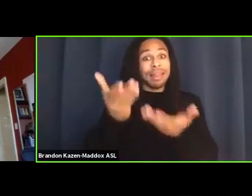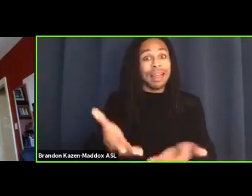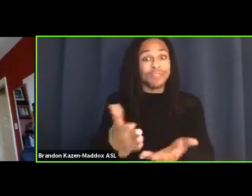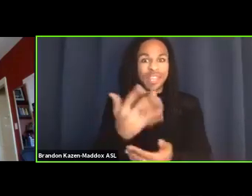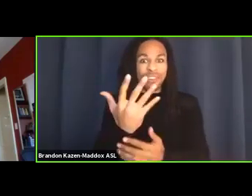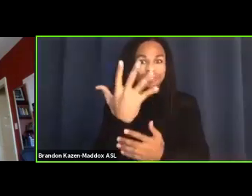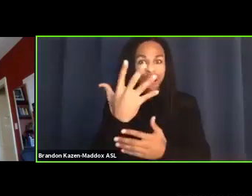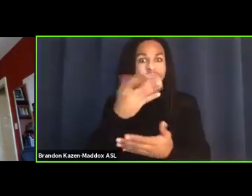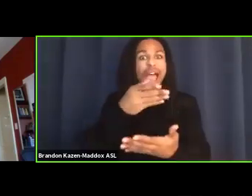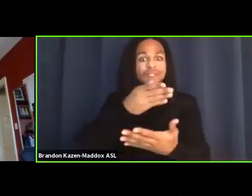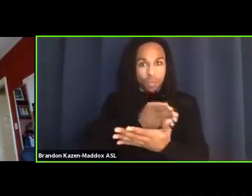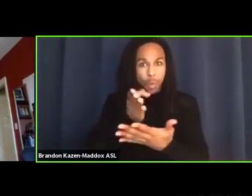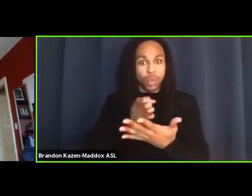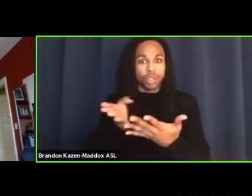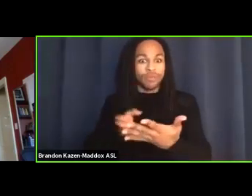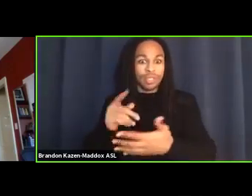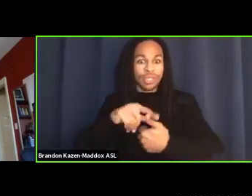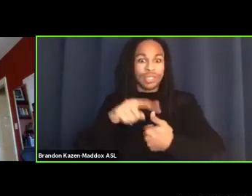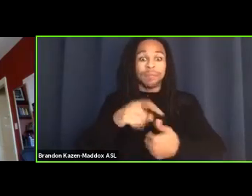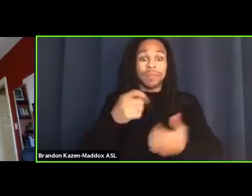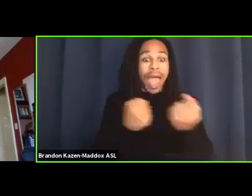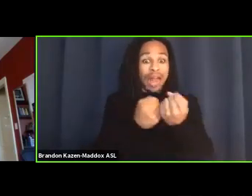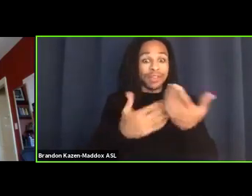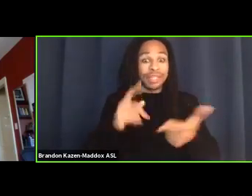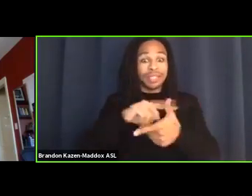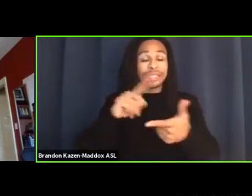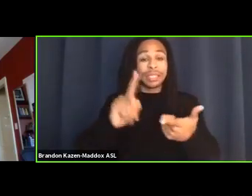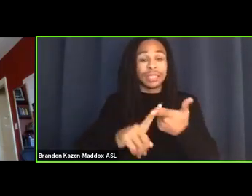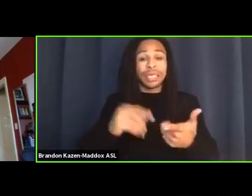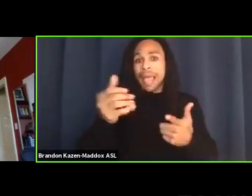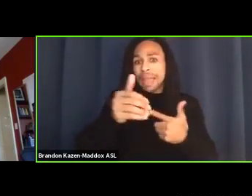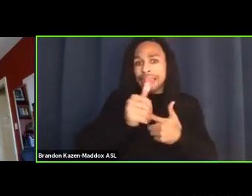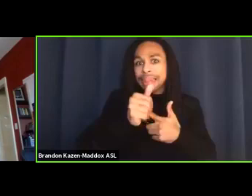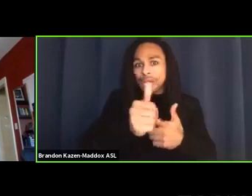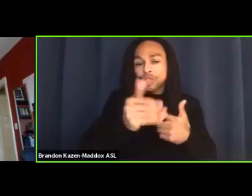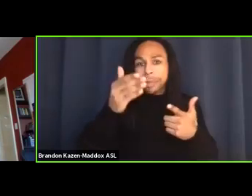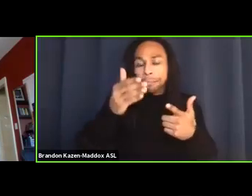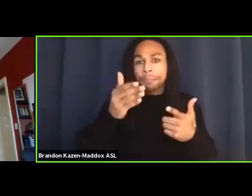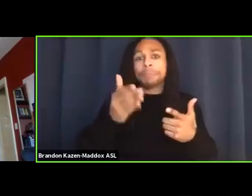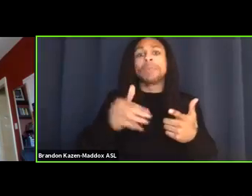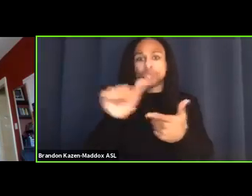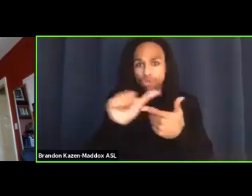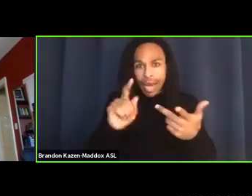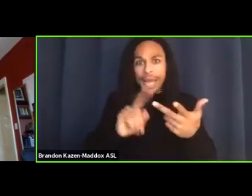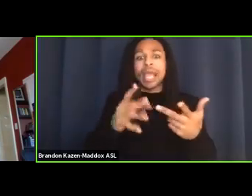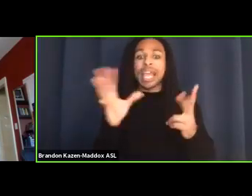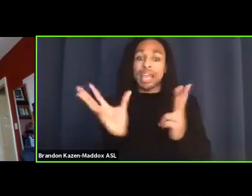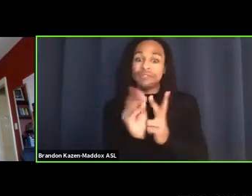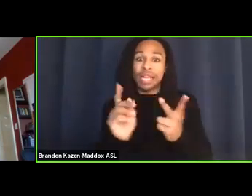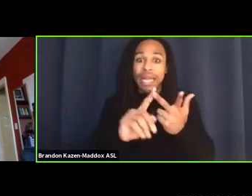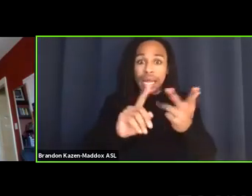We would like to take a moment of silence for COVID-19 victims around the world and